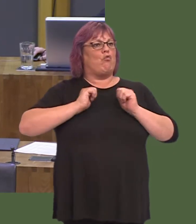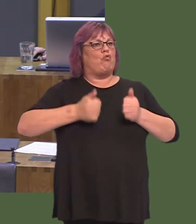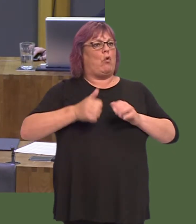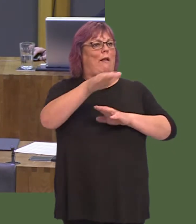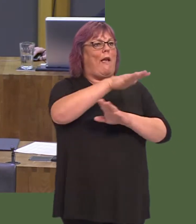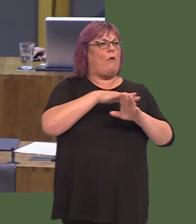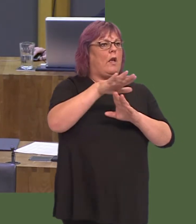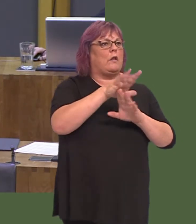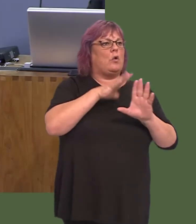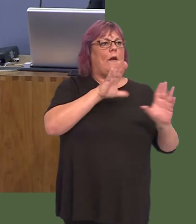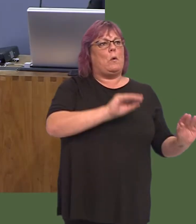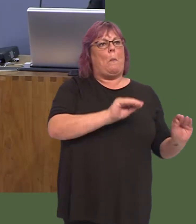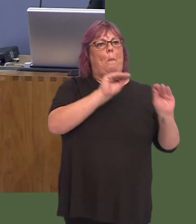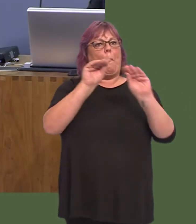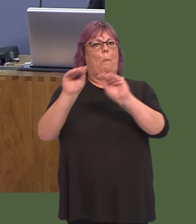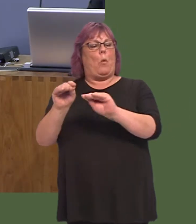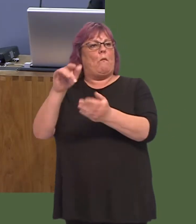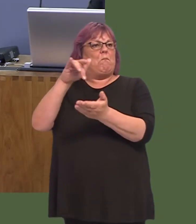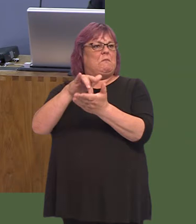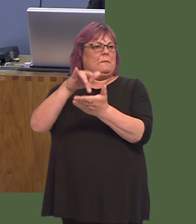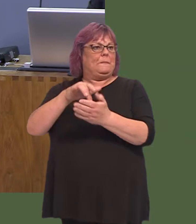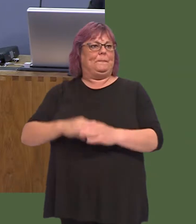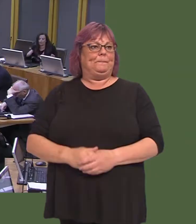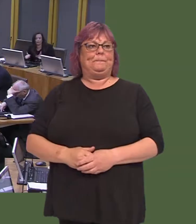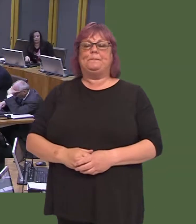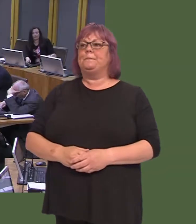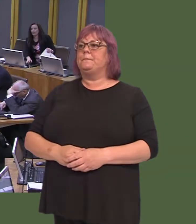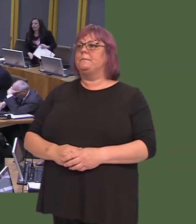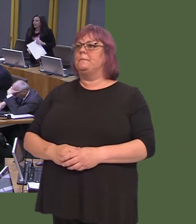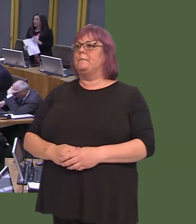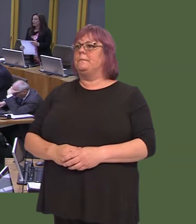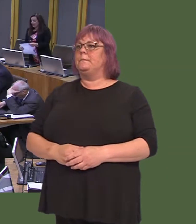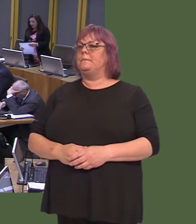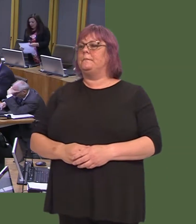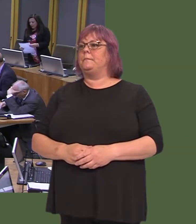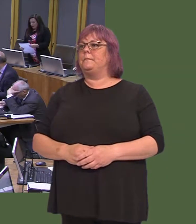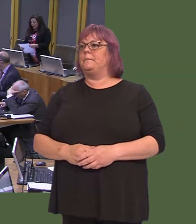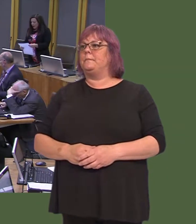and that they do not feel that they have to establish themselves in less rural areas. Vikki Howells AM: 4.